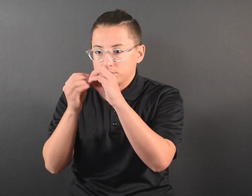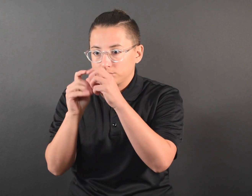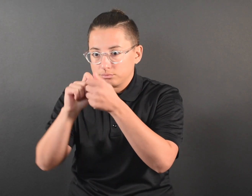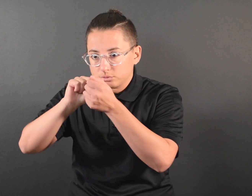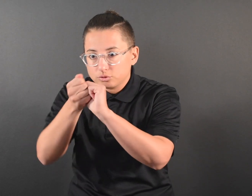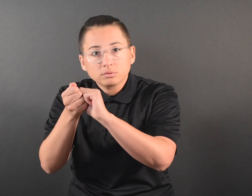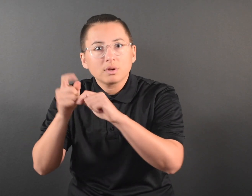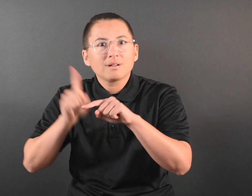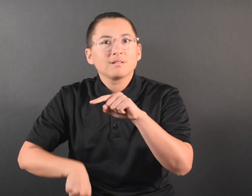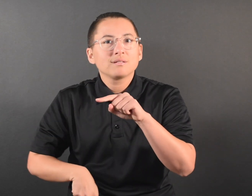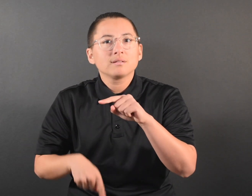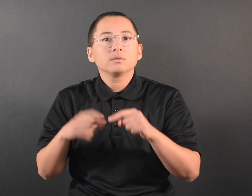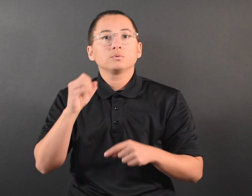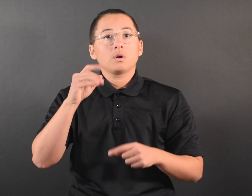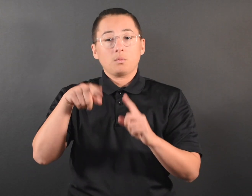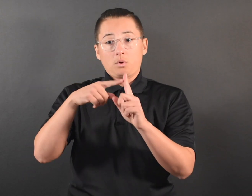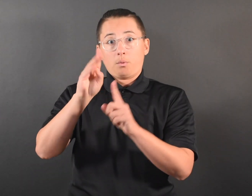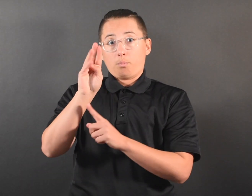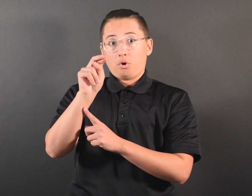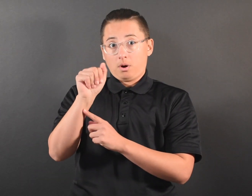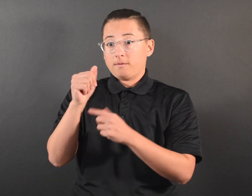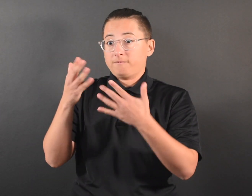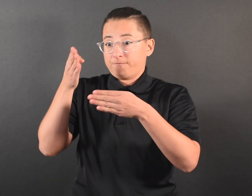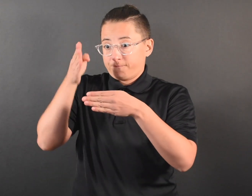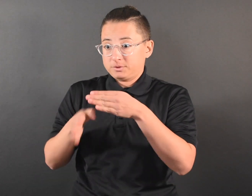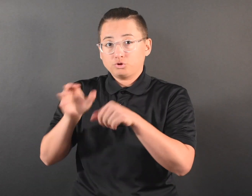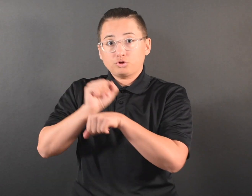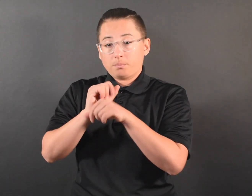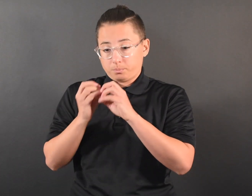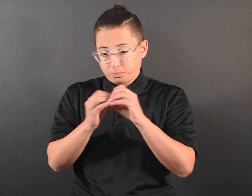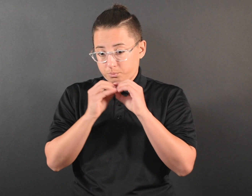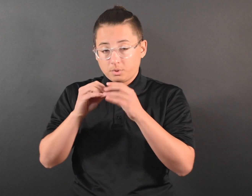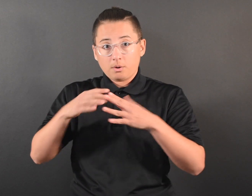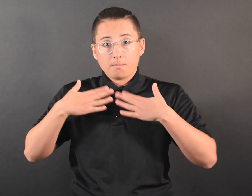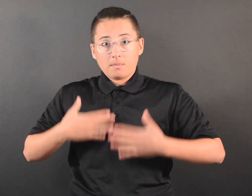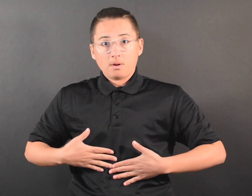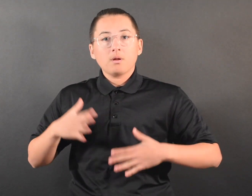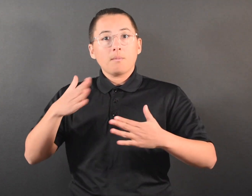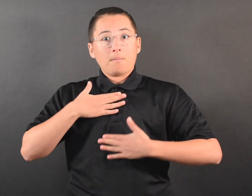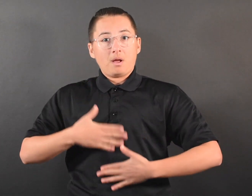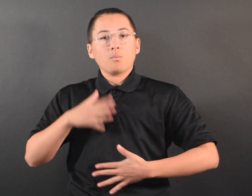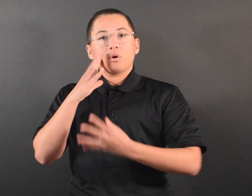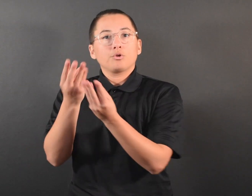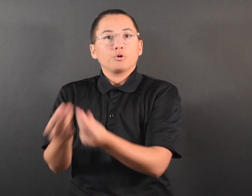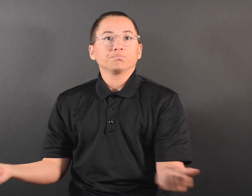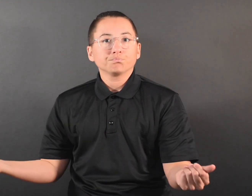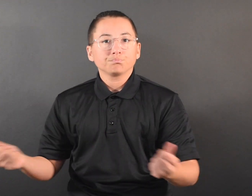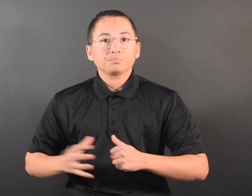which is where DNA is made. After the mRNA does its job, it is destroyed by the body.